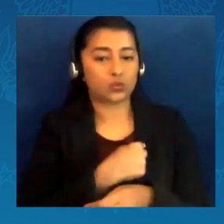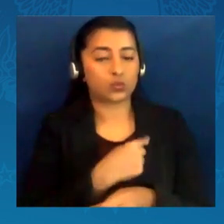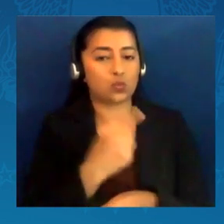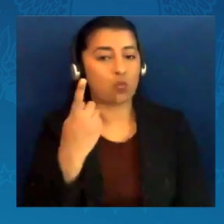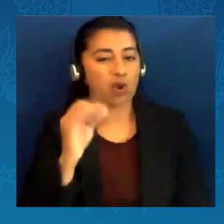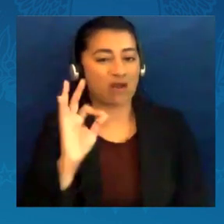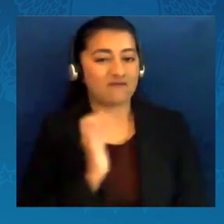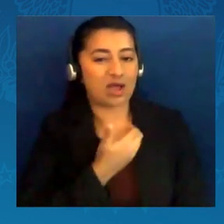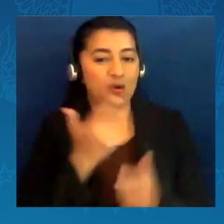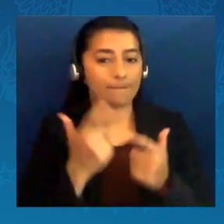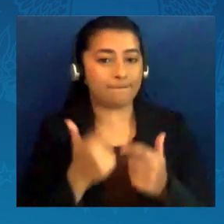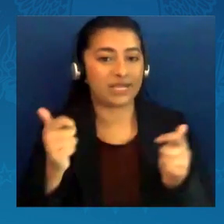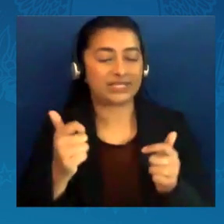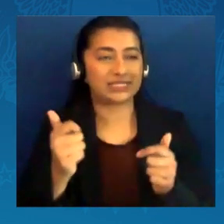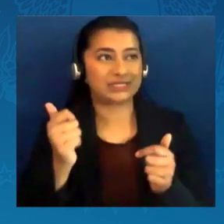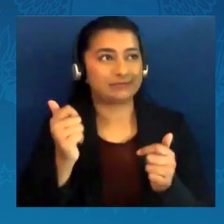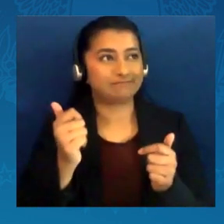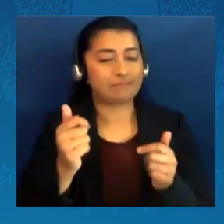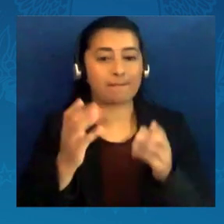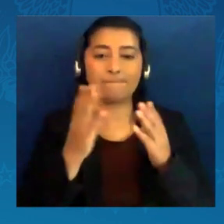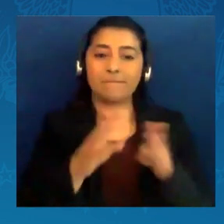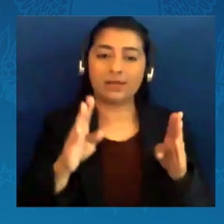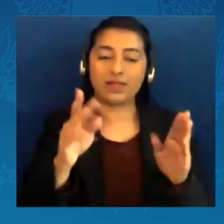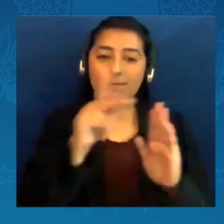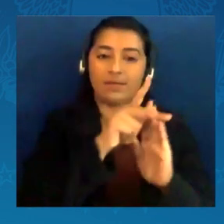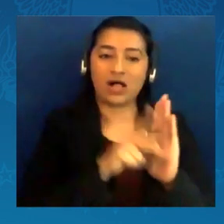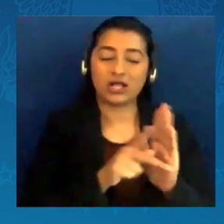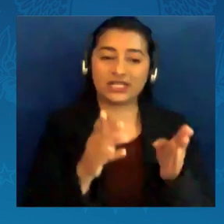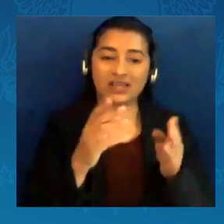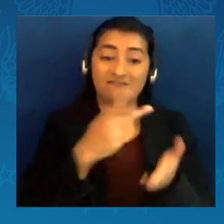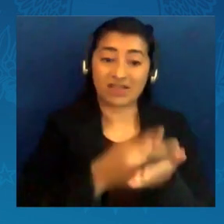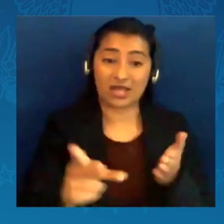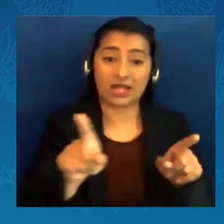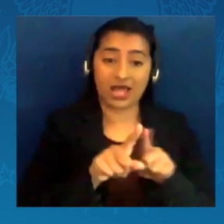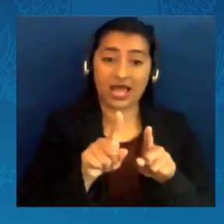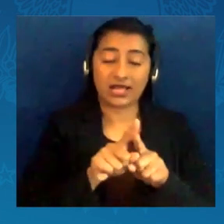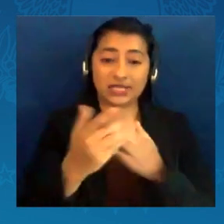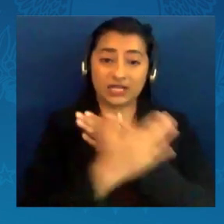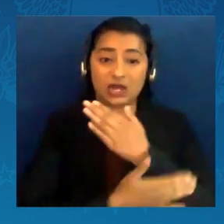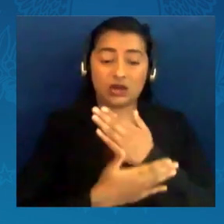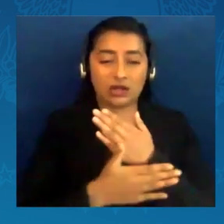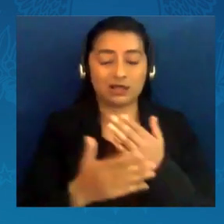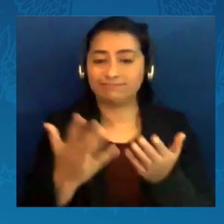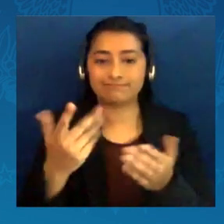public policy failures as a country has been our failure to adequately address mental health.